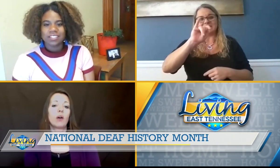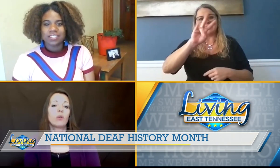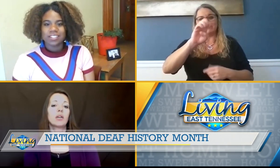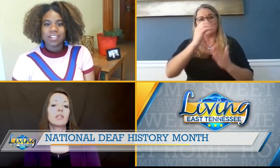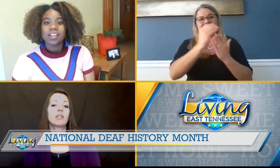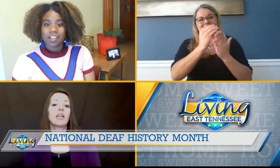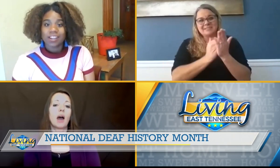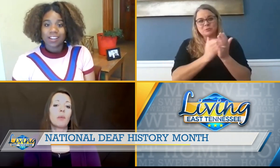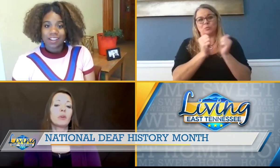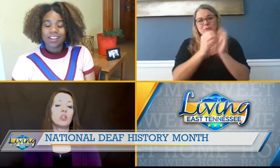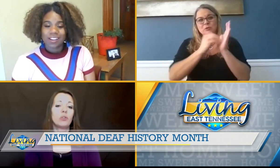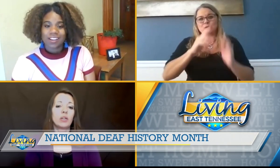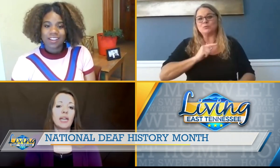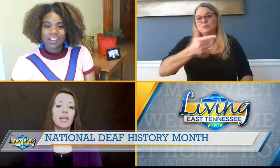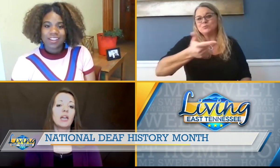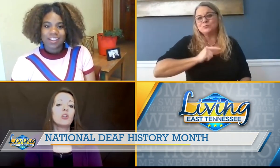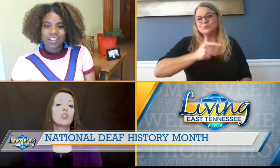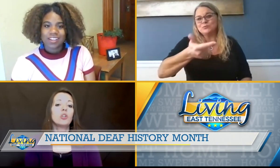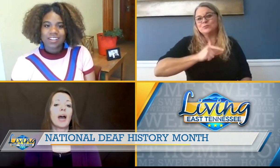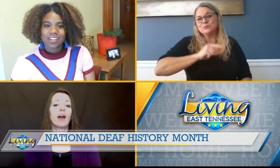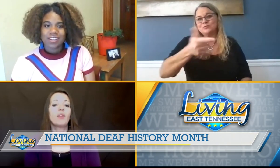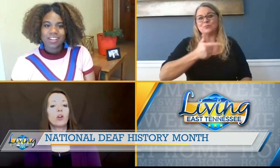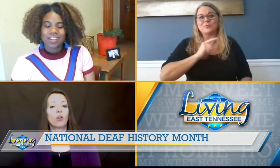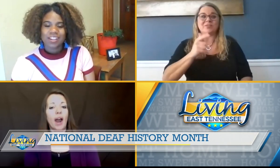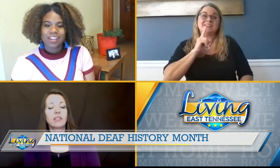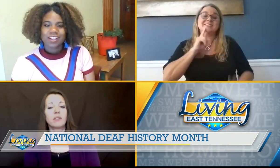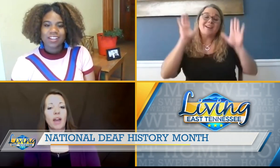WITH OUR STUDENTS THROUGH